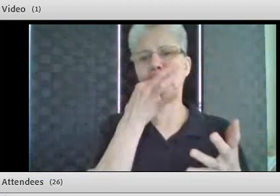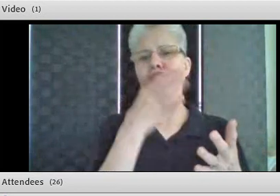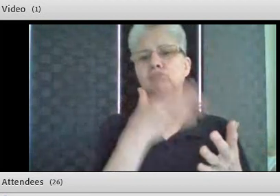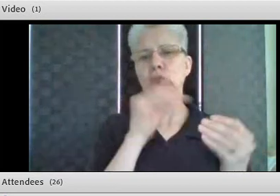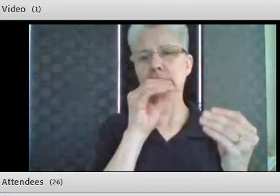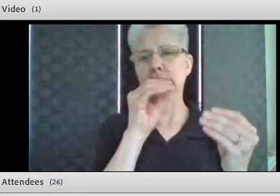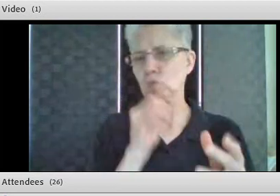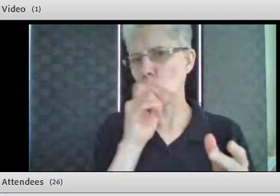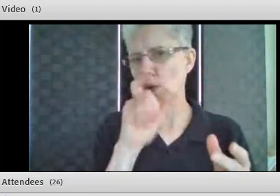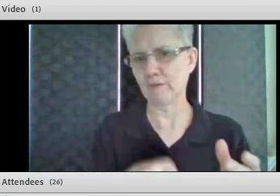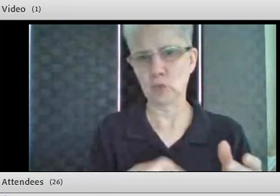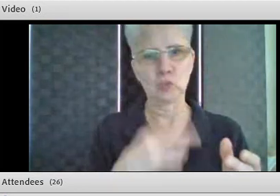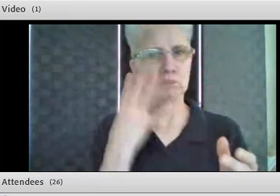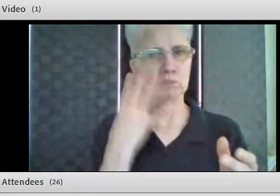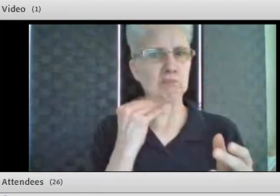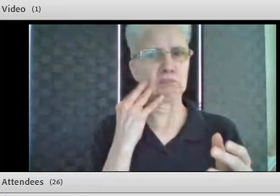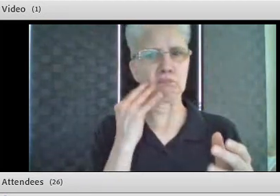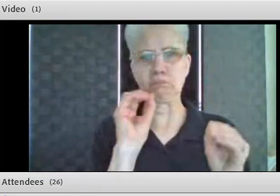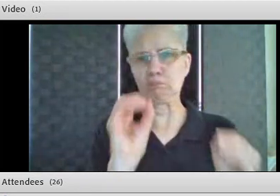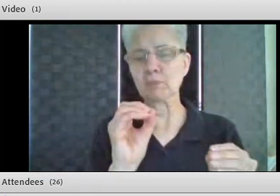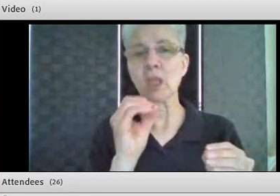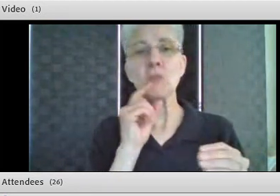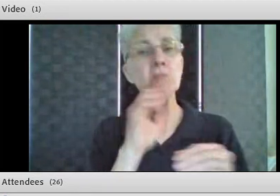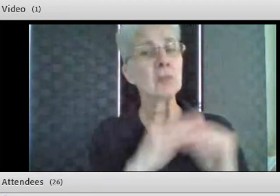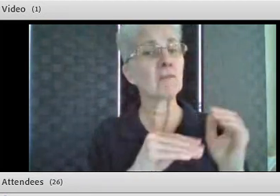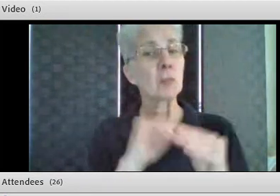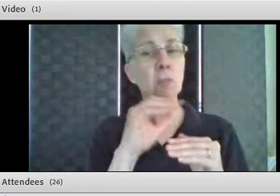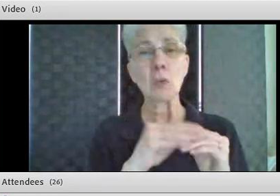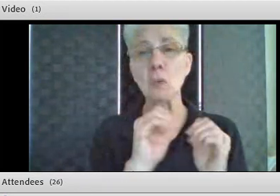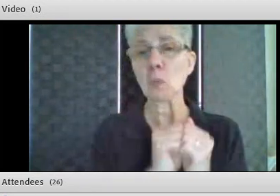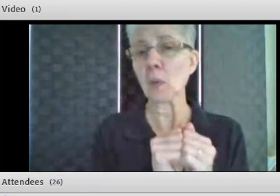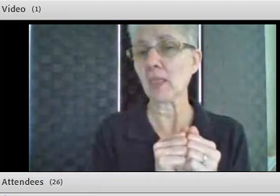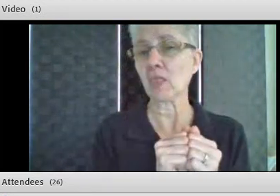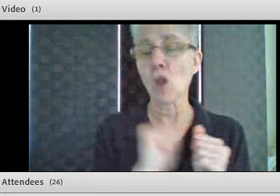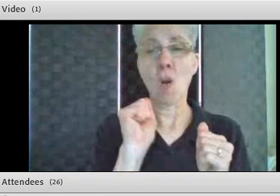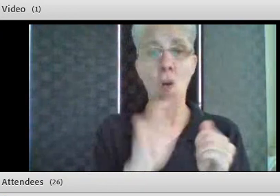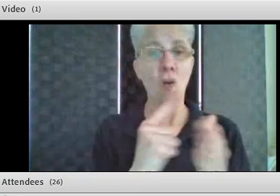we want to emphasize what we emphasized in the beginning, which is, you don't have to be a music teacher.